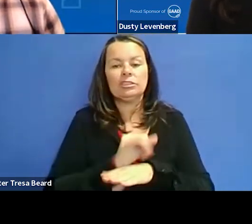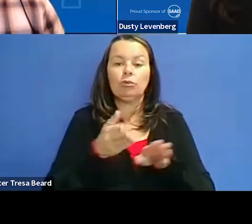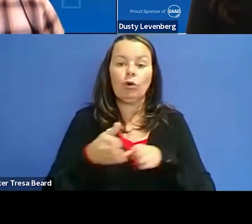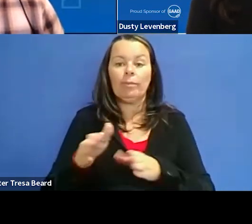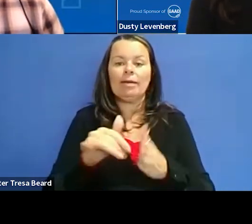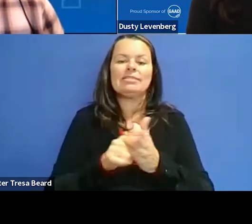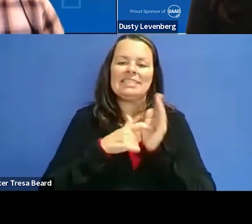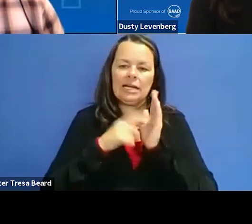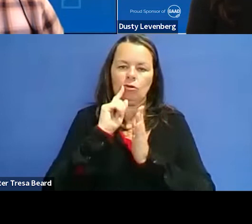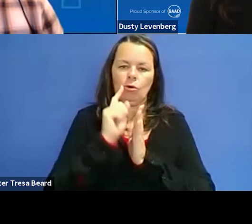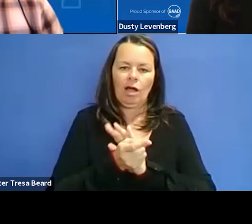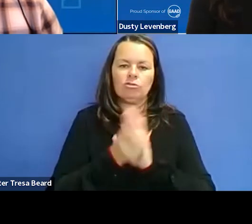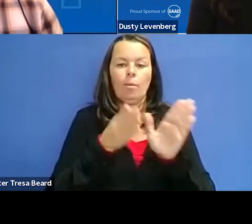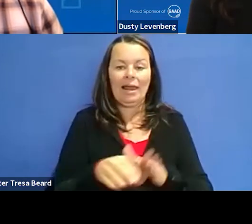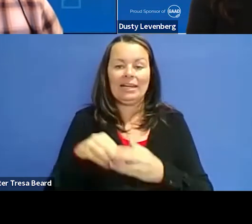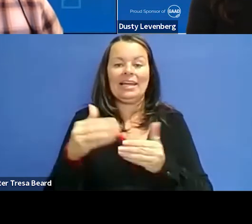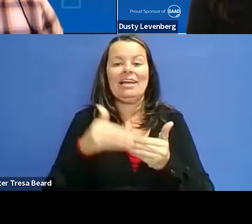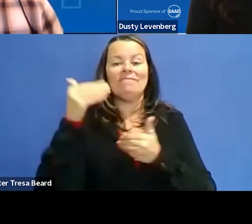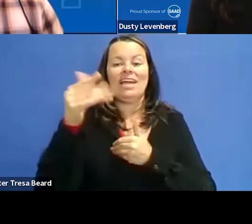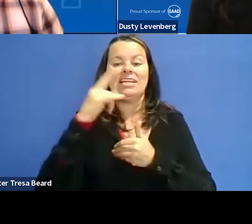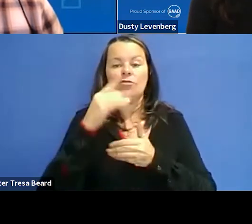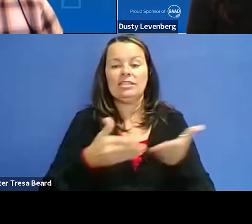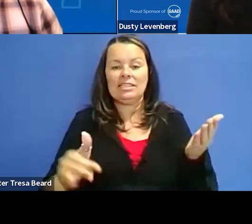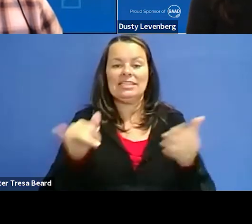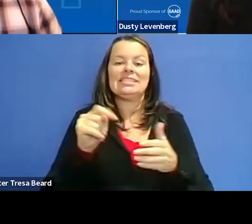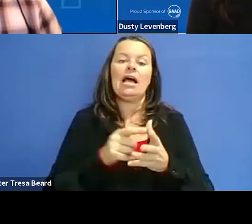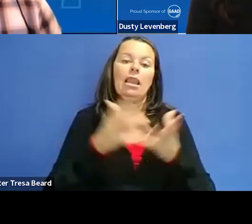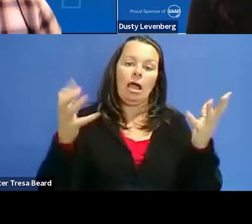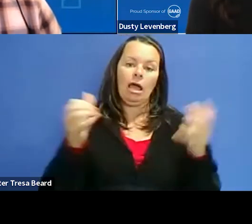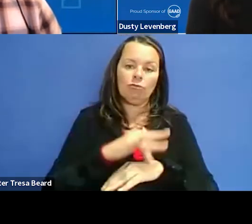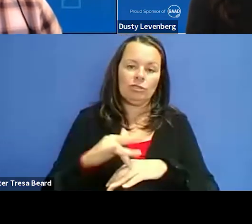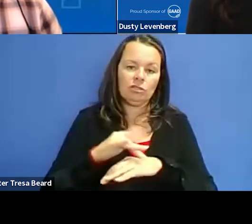For larger corporations, they may have had the bandwidth to pivot and -- the WCAG